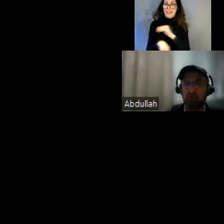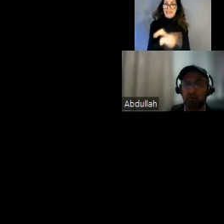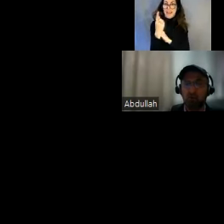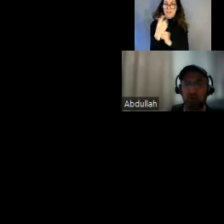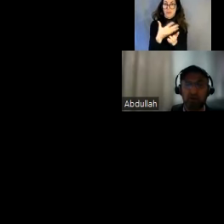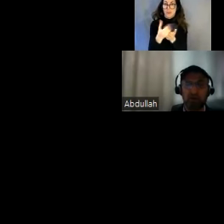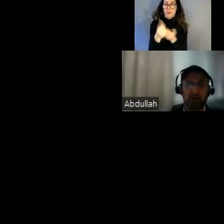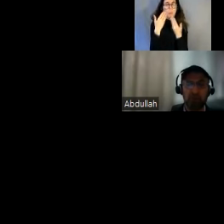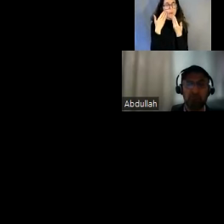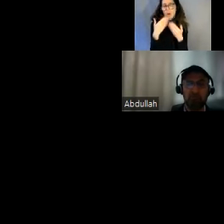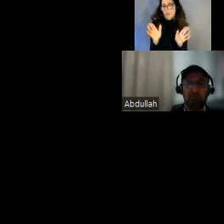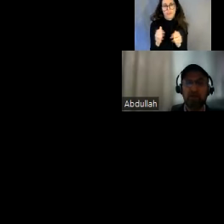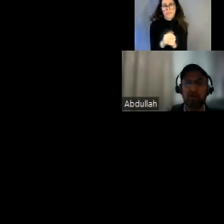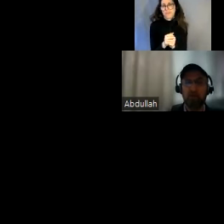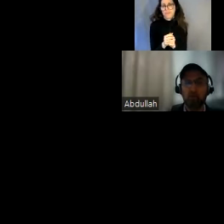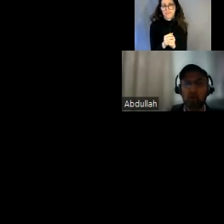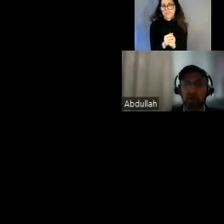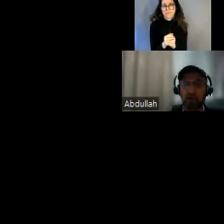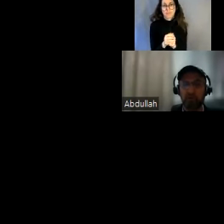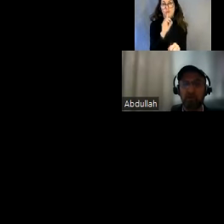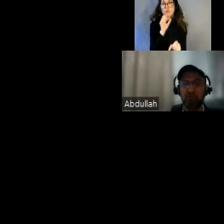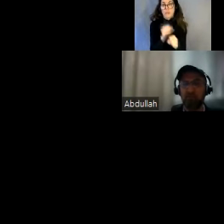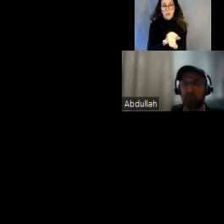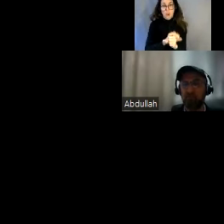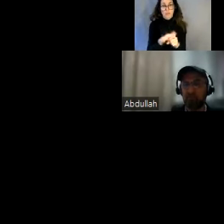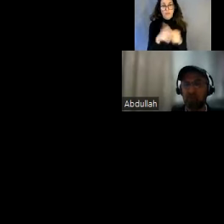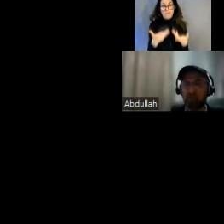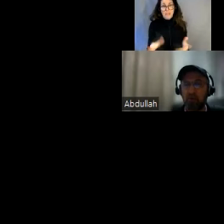Our plan is to cover PPE for the next several months at